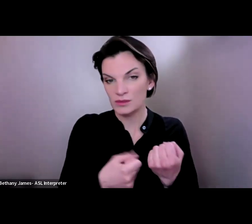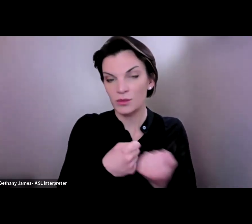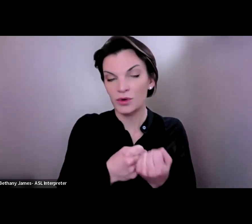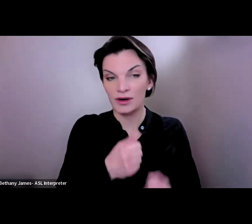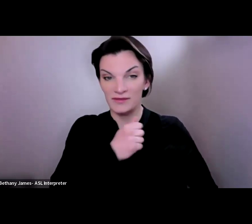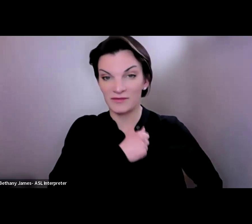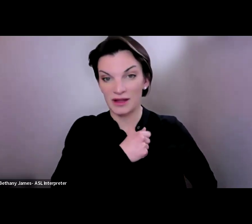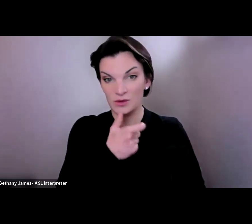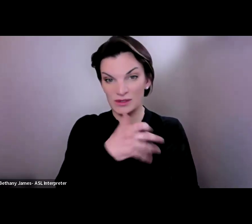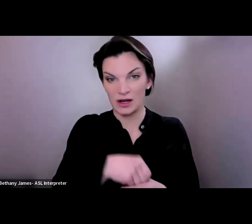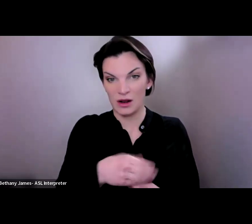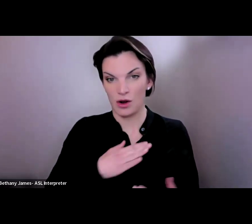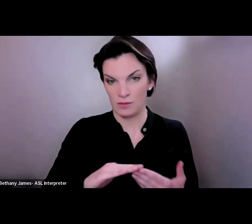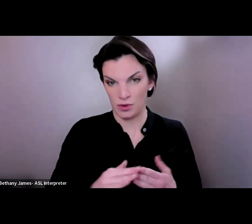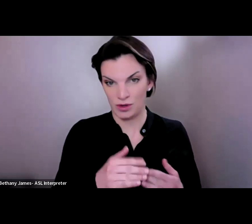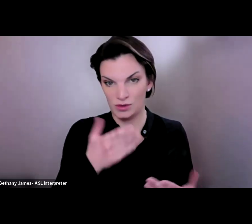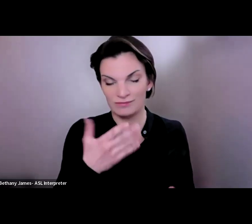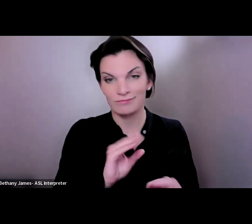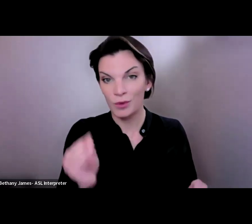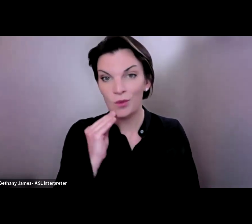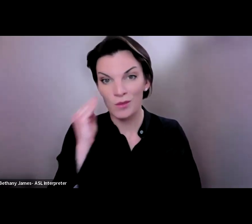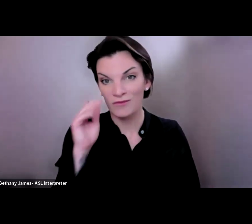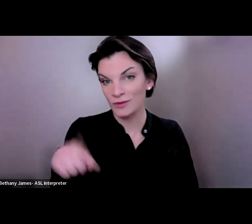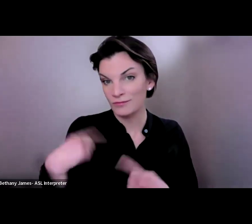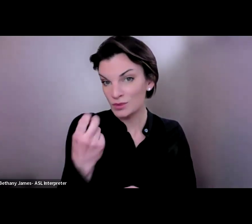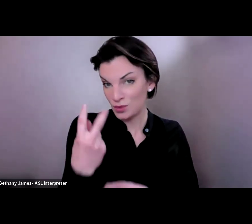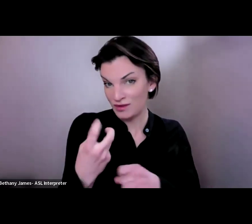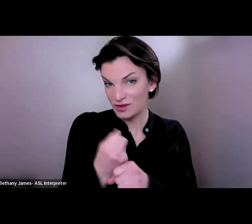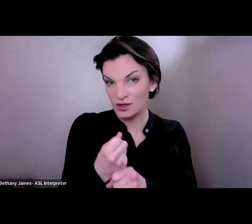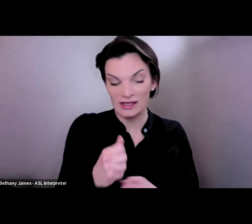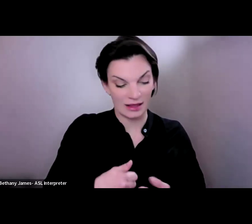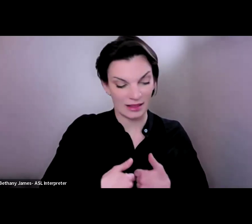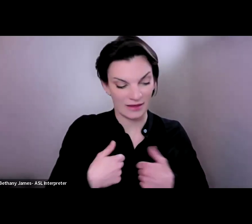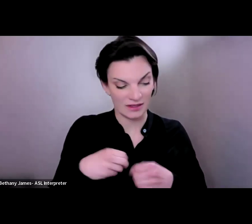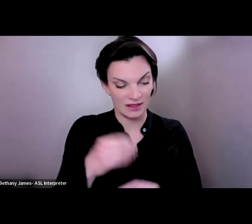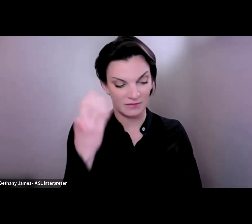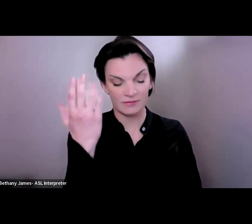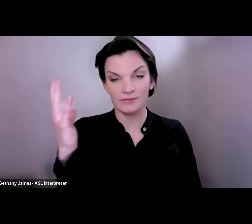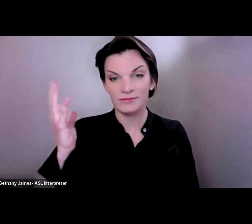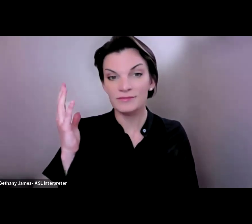who's been homeless for about 12 years. And he lives in the woods and has adopted a bobcat.